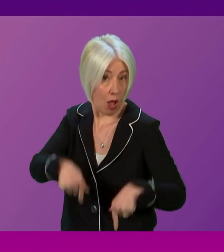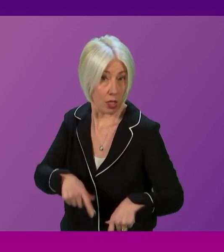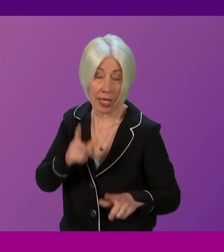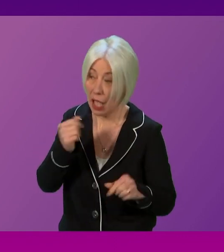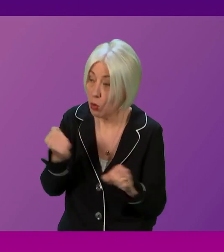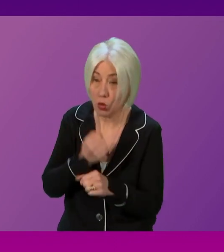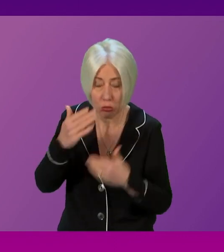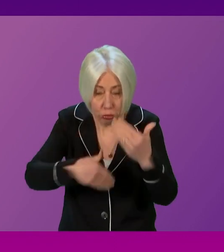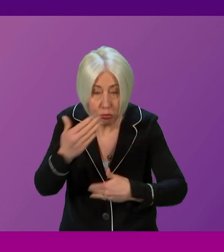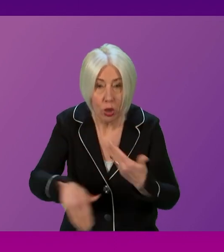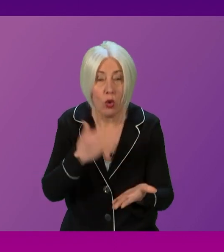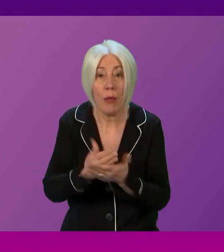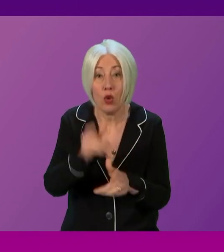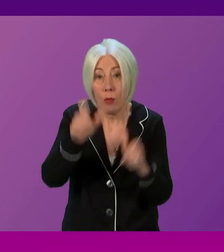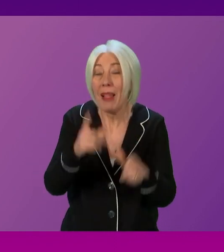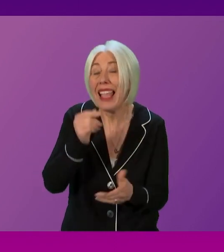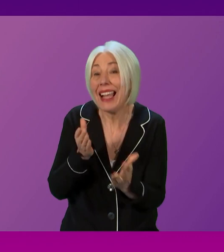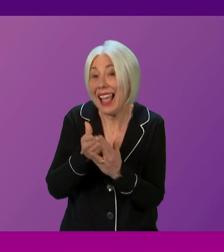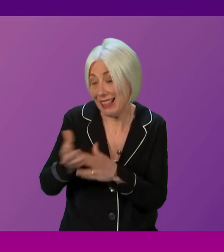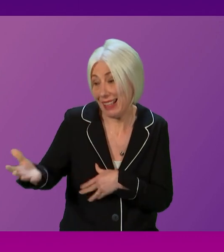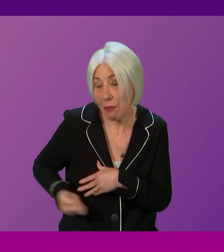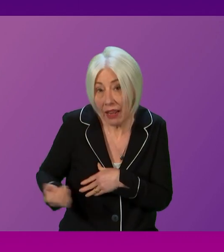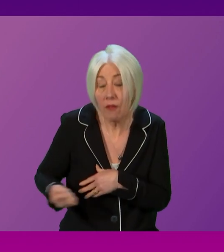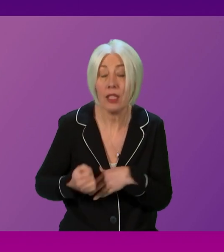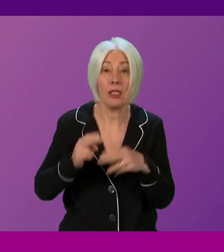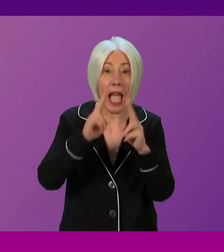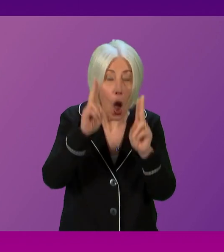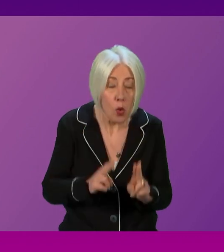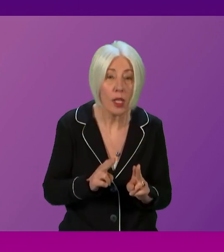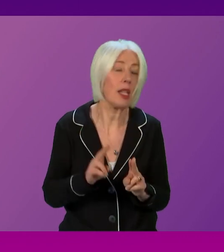has been done to ensure that as much support as possible is available and that people make use